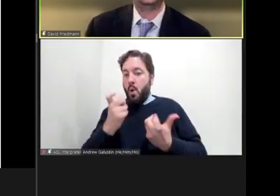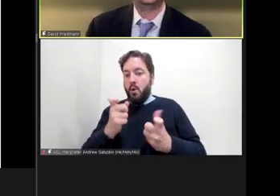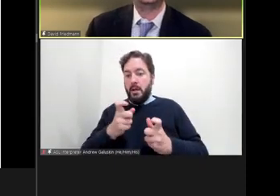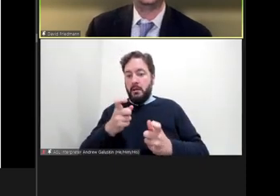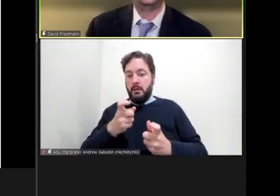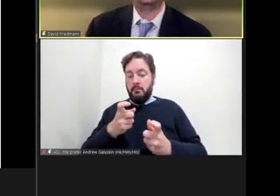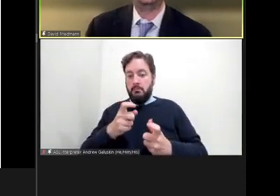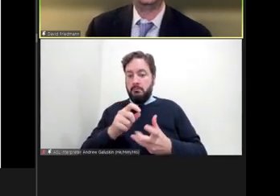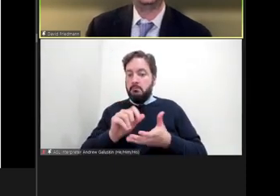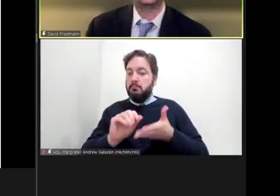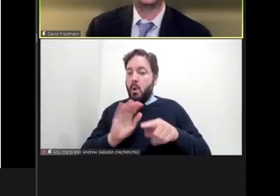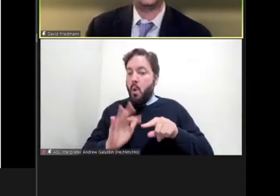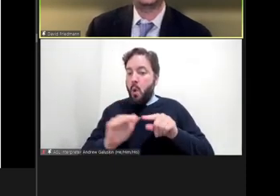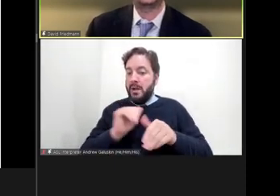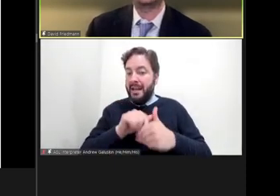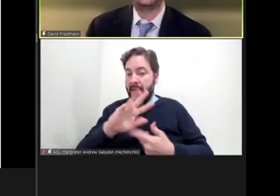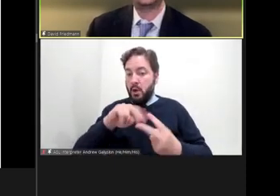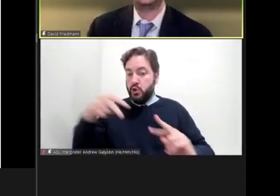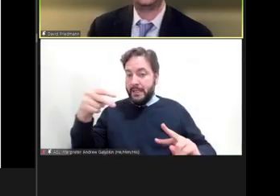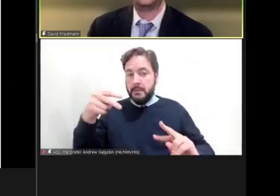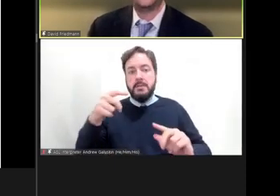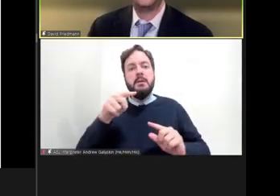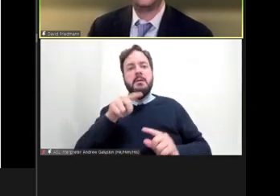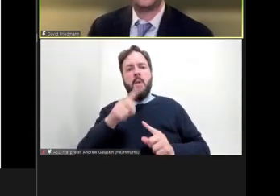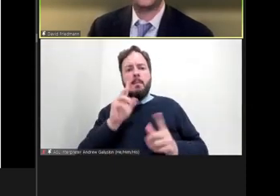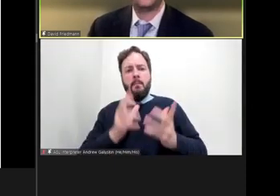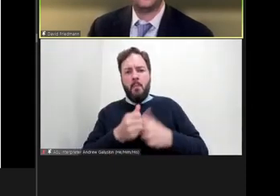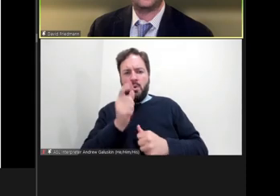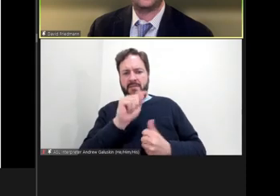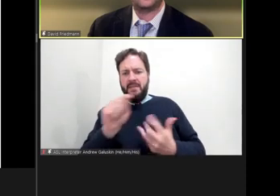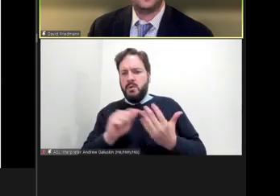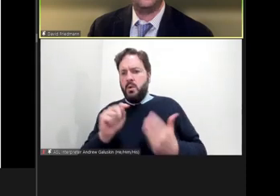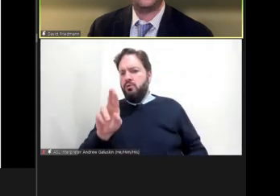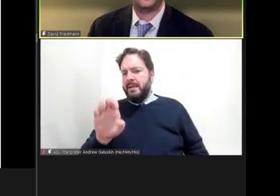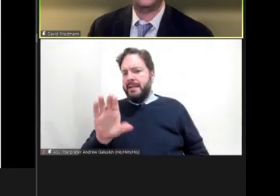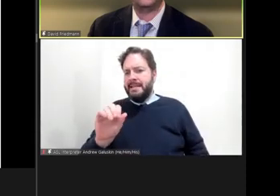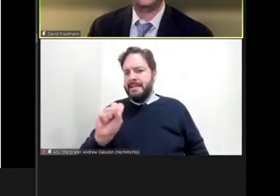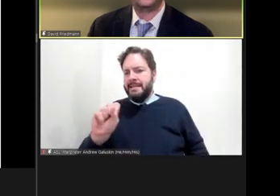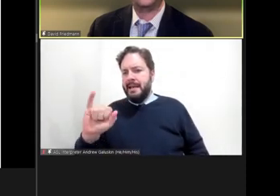And then when you look at the causes, most of these are gonna be recessive causes. 80%. And